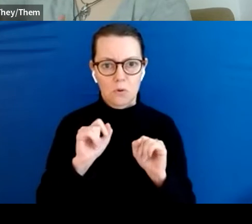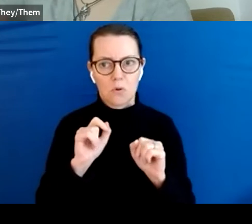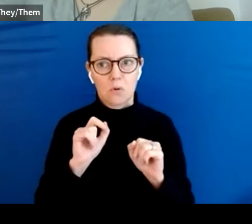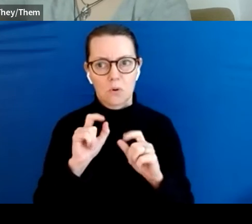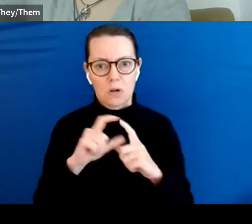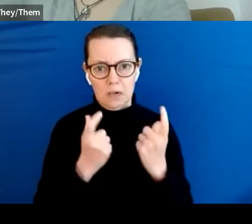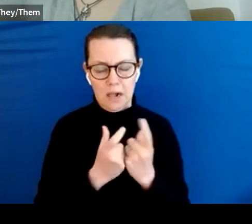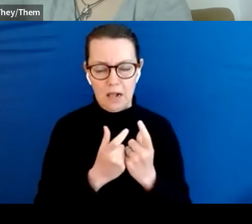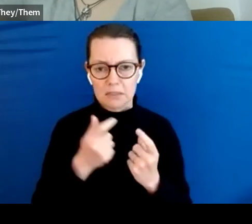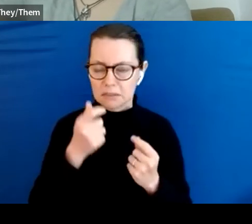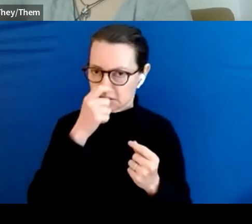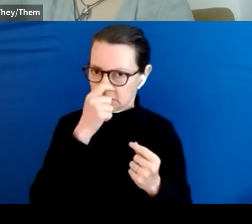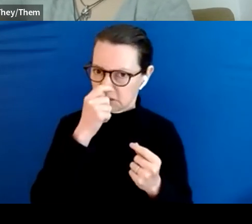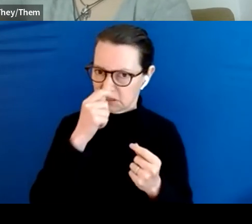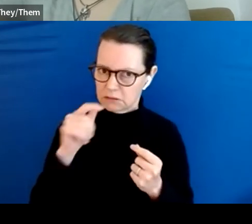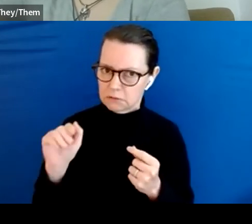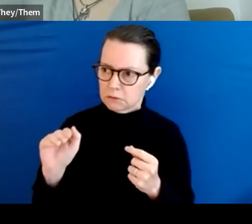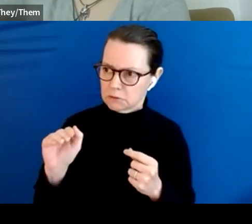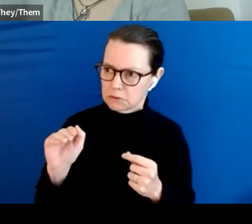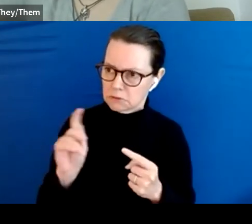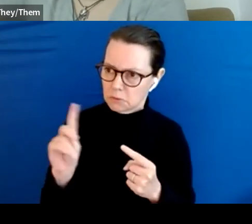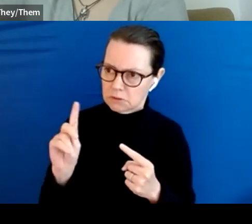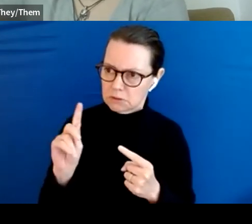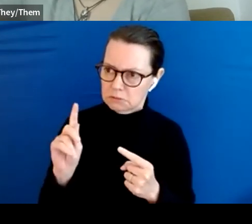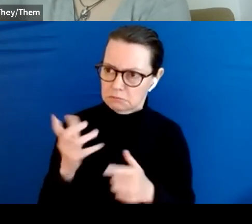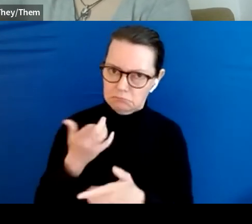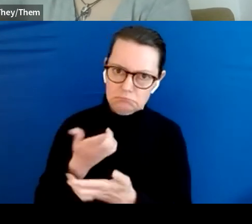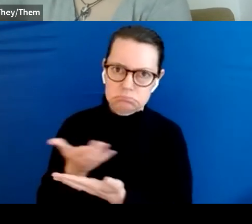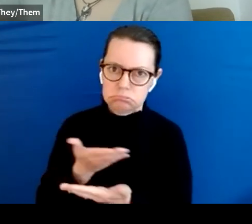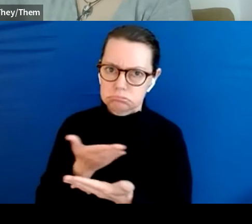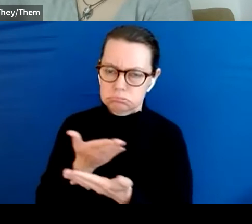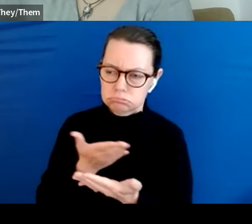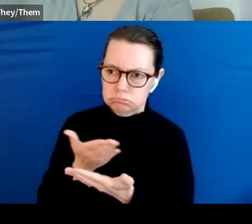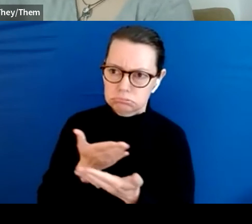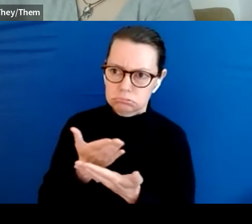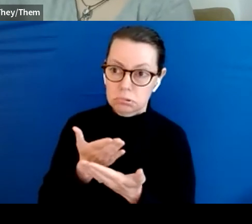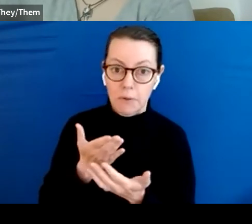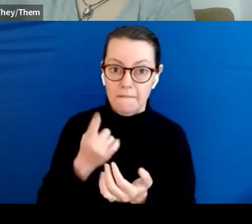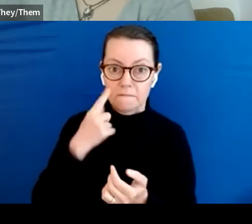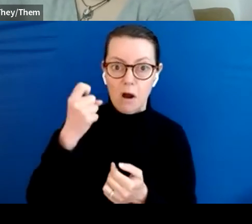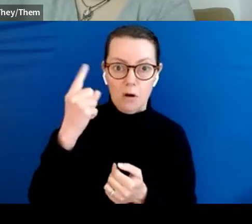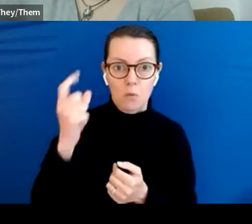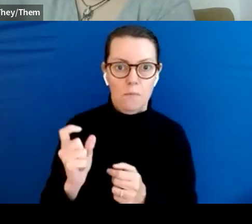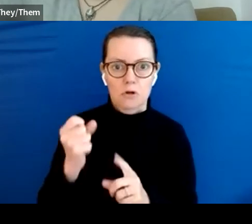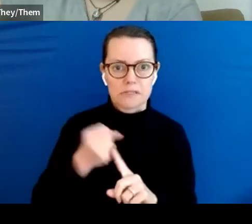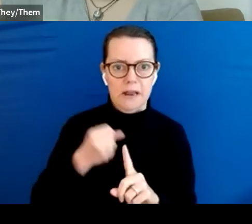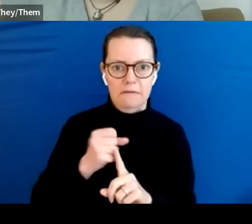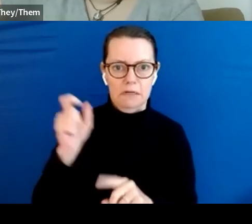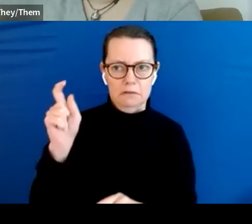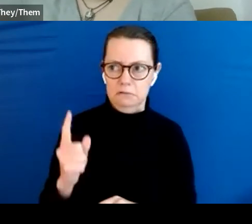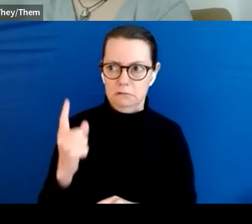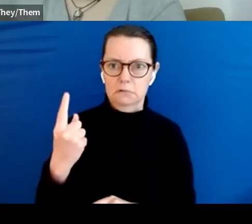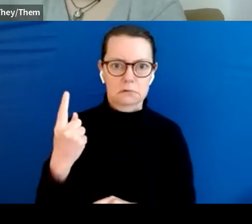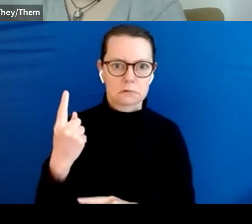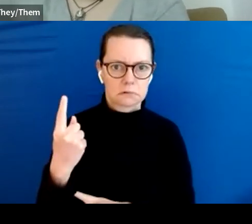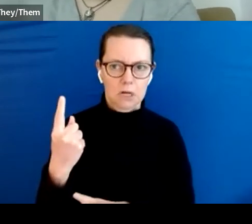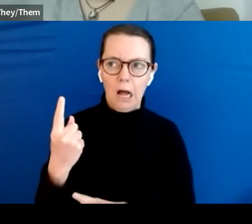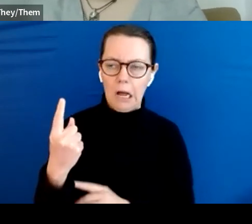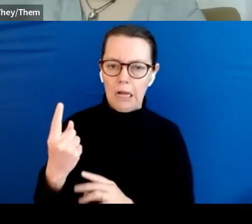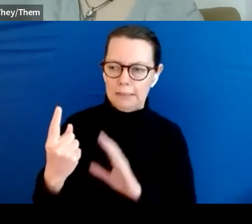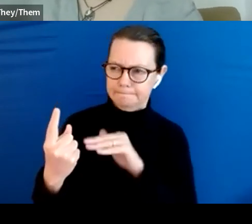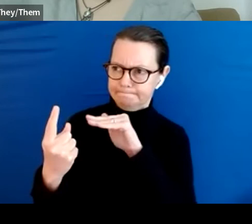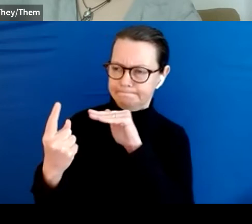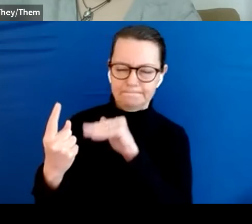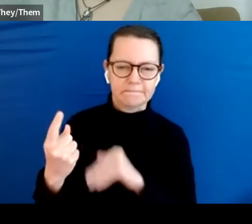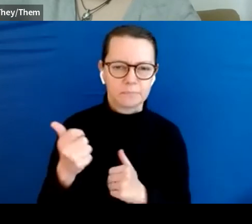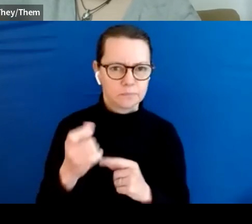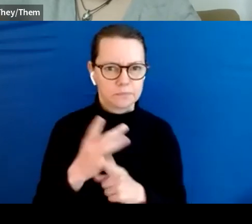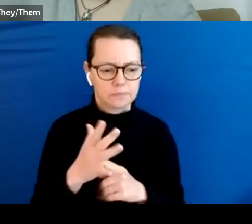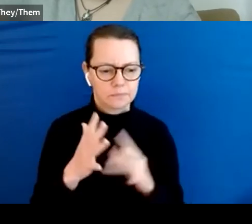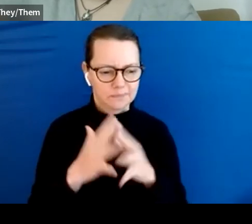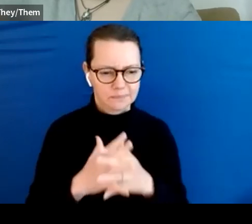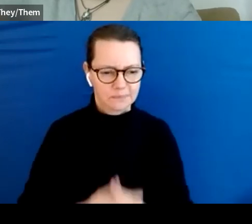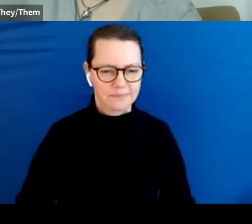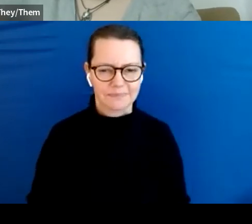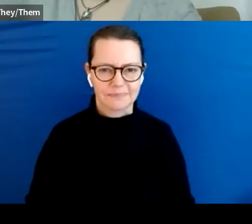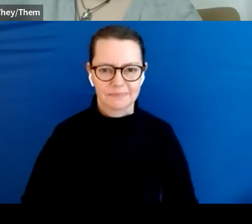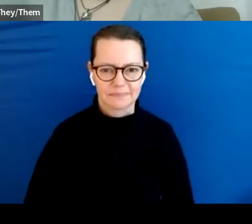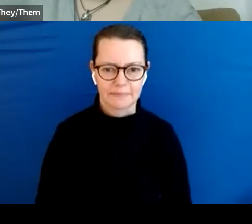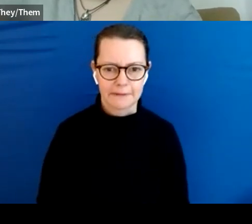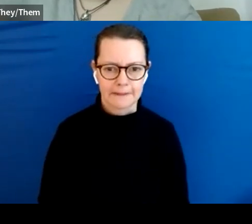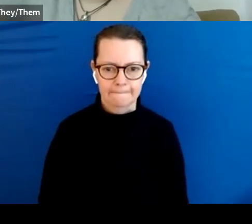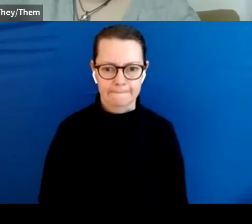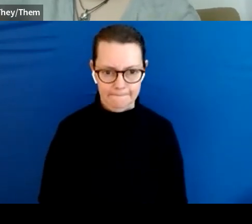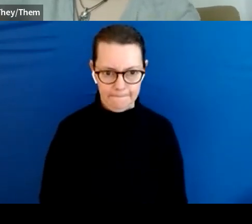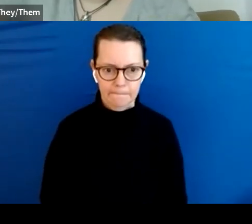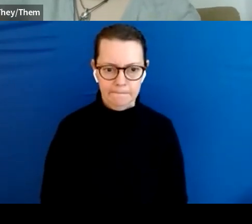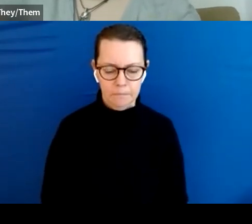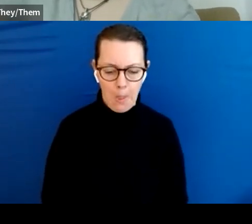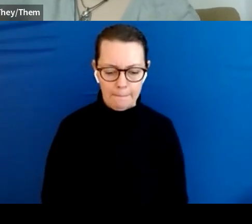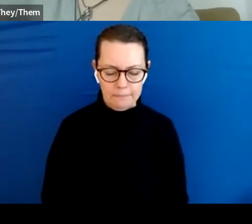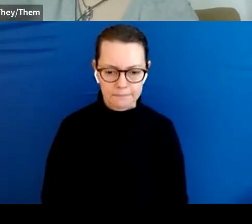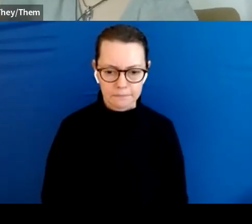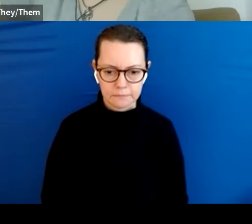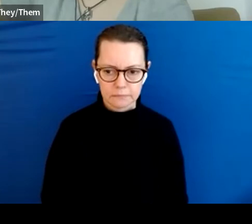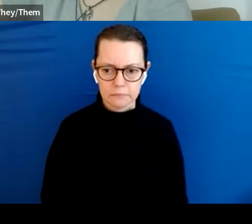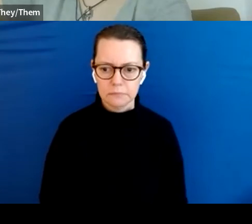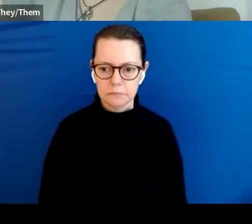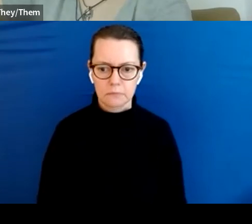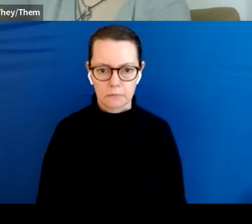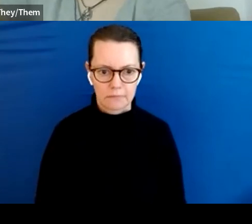And I still took her about a lot of things. So I think that it is really important and beneficial to having a teacher like that you feel like you can go to.